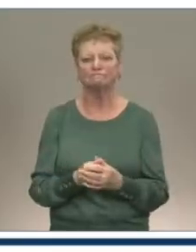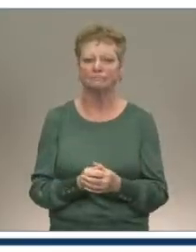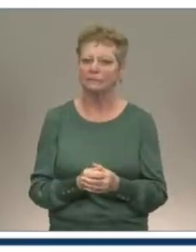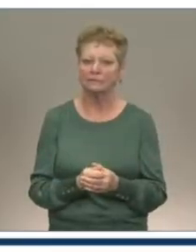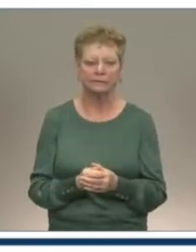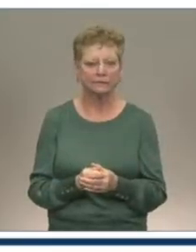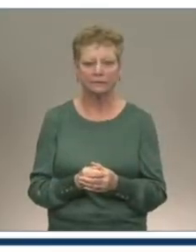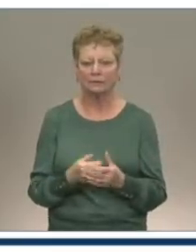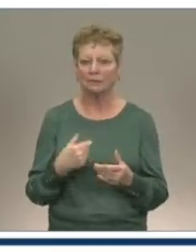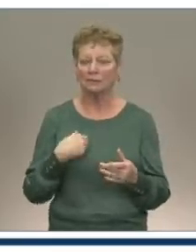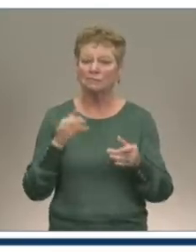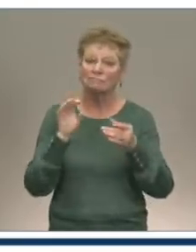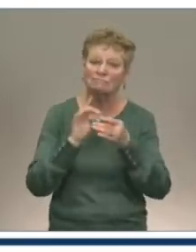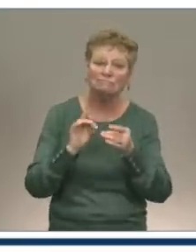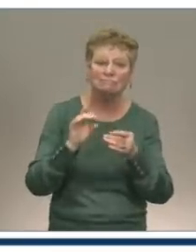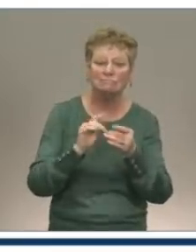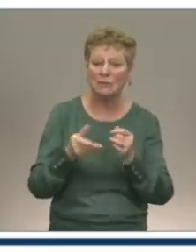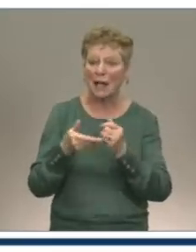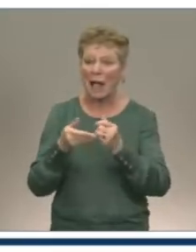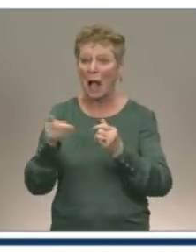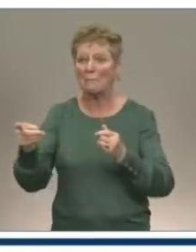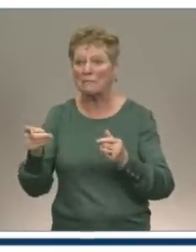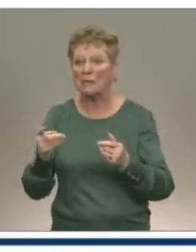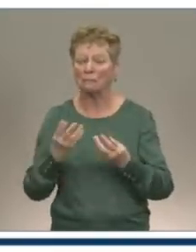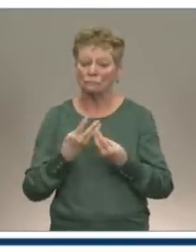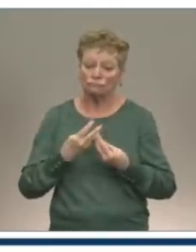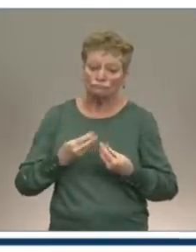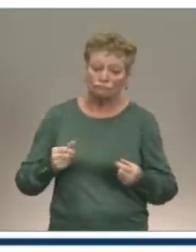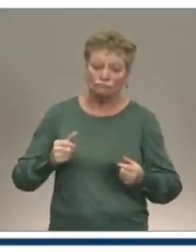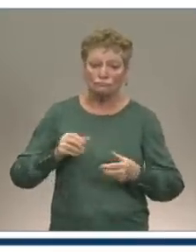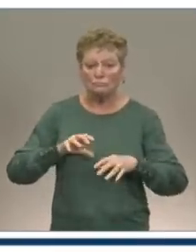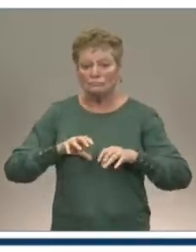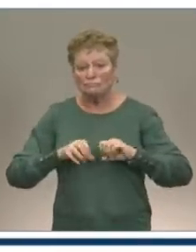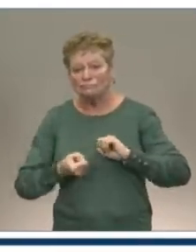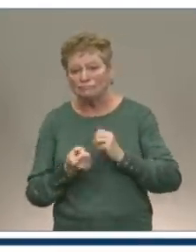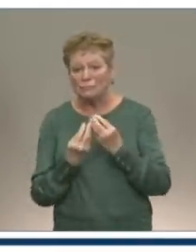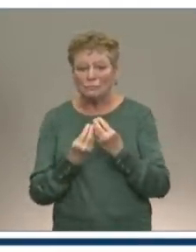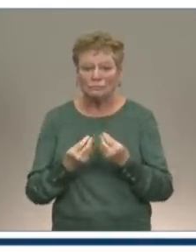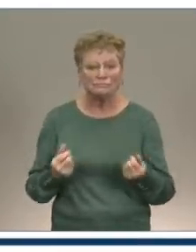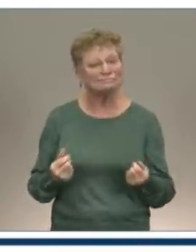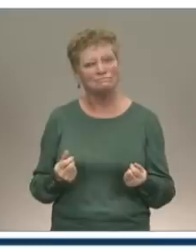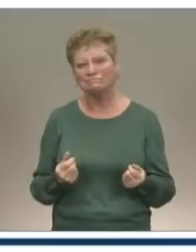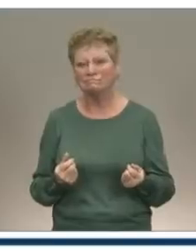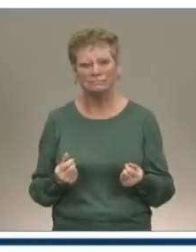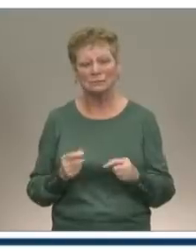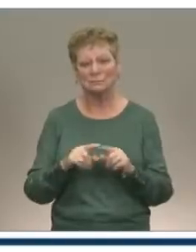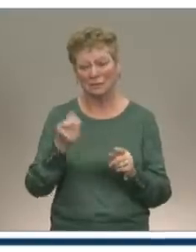can say will ease the pain of those families and communities but but please do know that our hearts